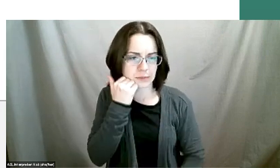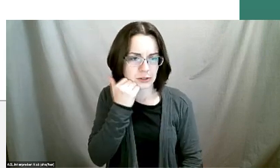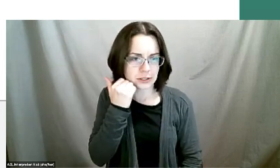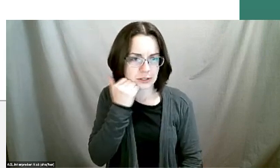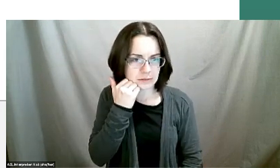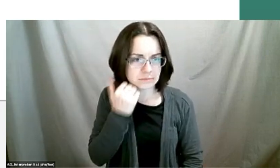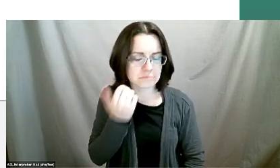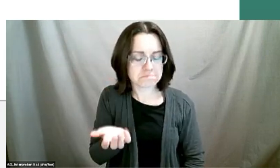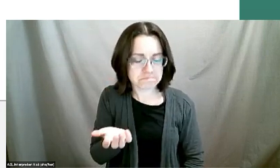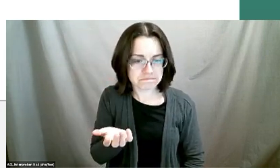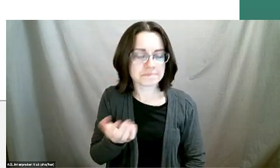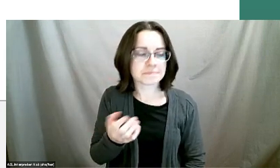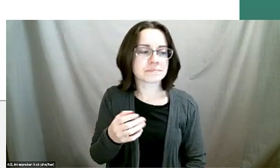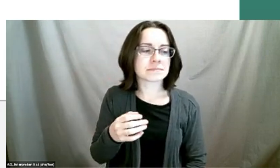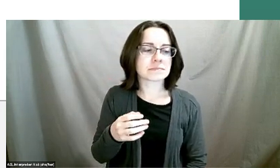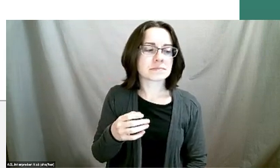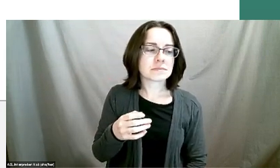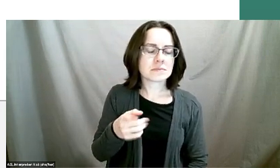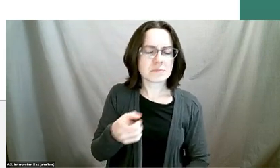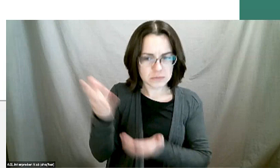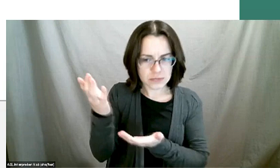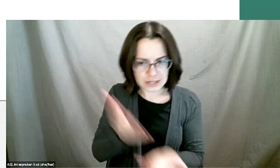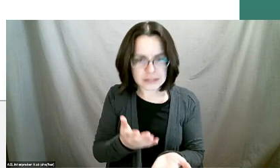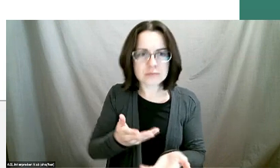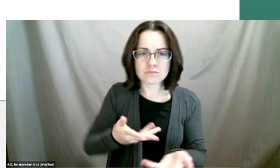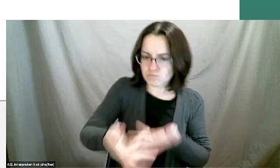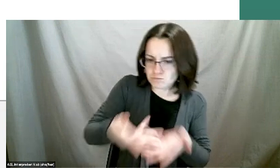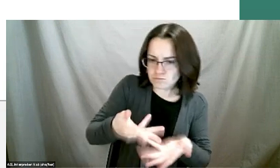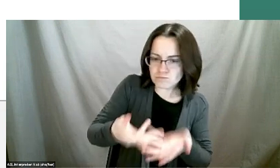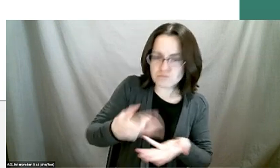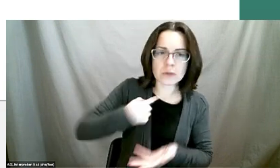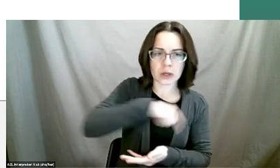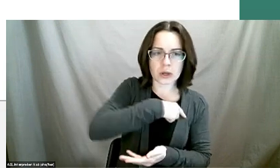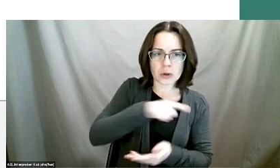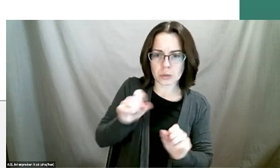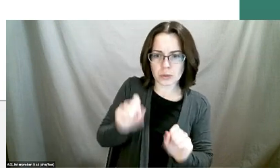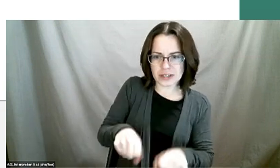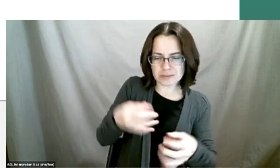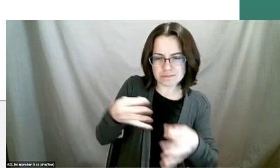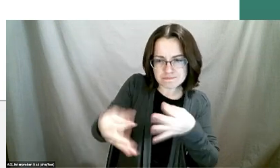So that we can give the patients and the family anticipatory guidance